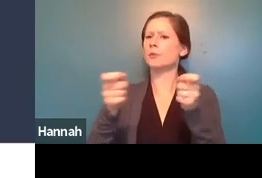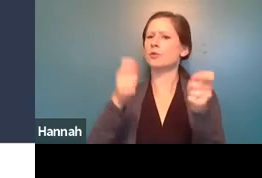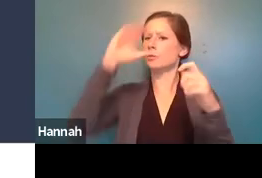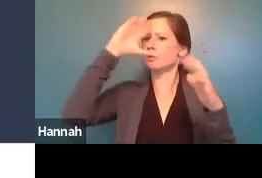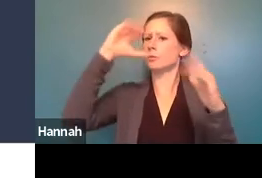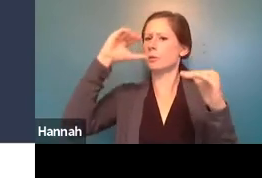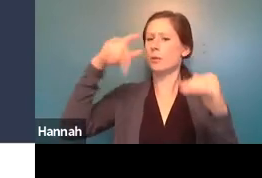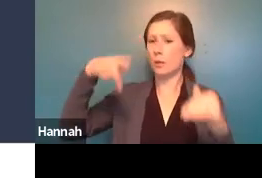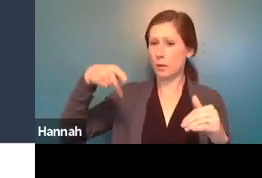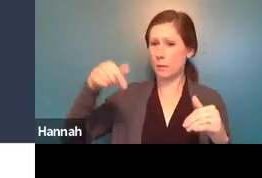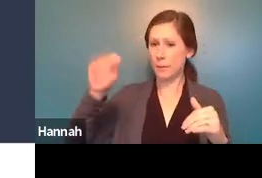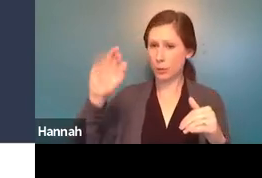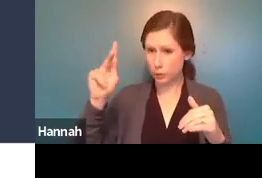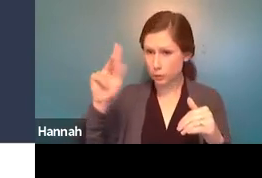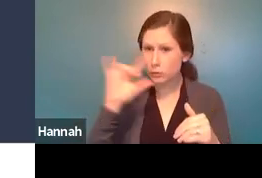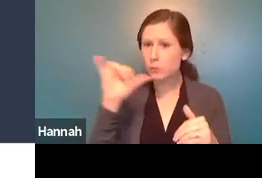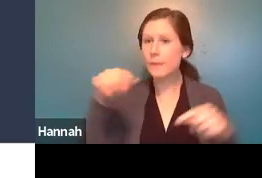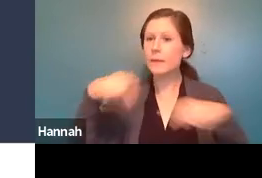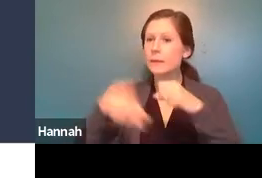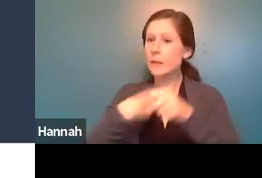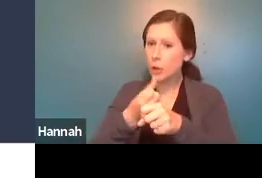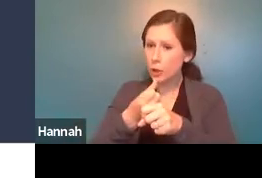this year. We've cut our budget by quite a